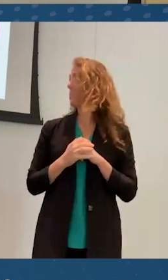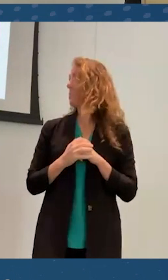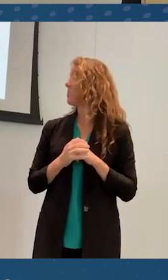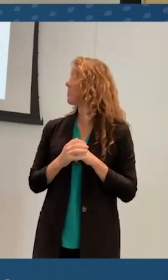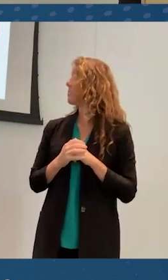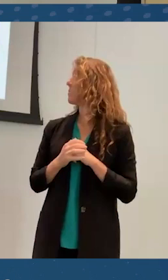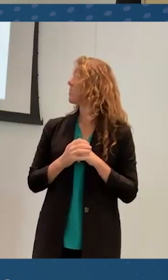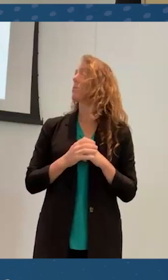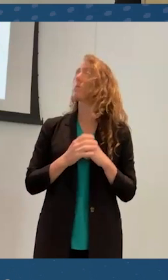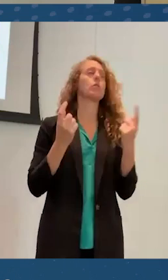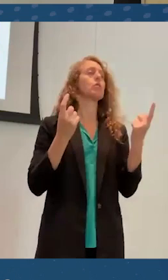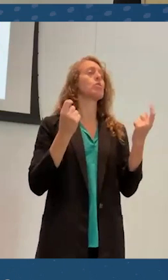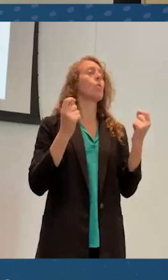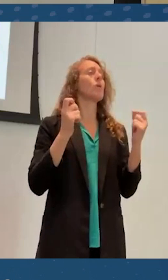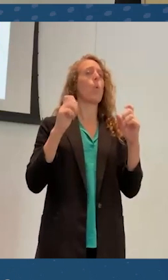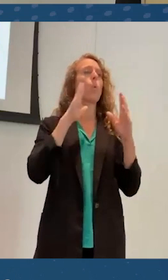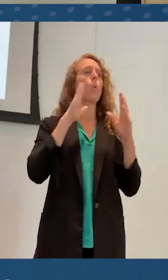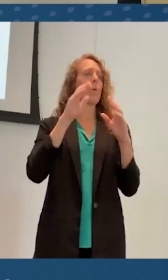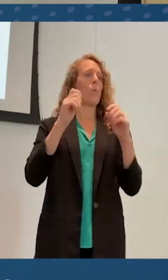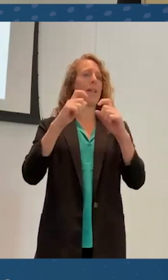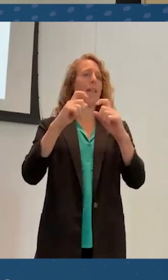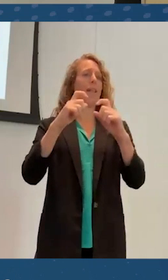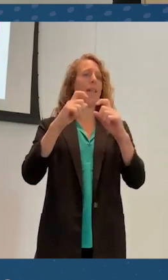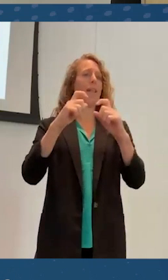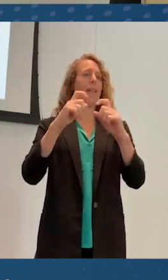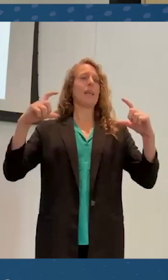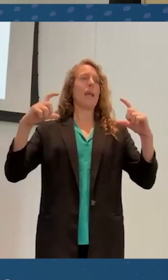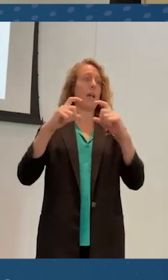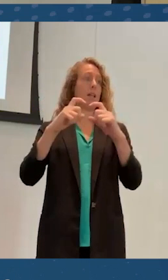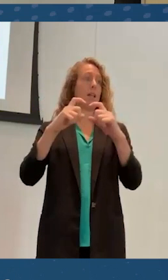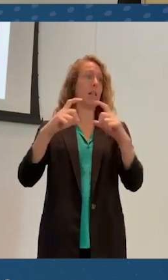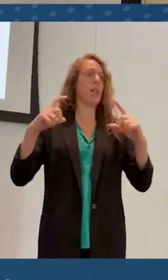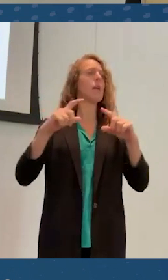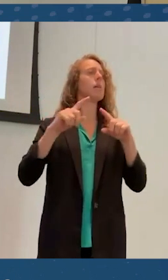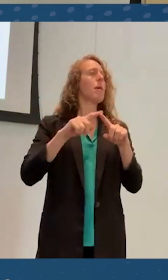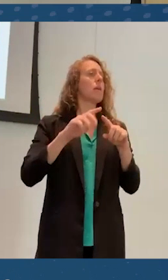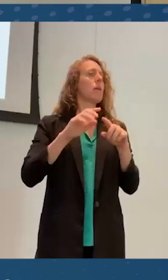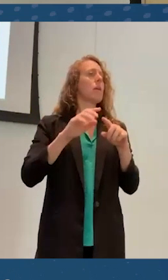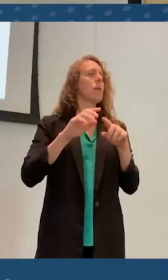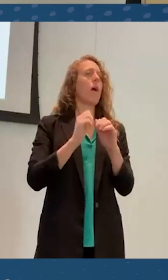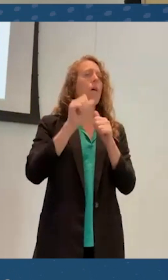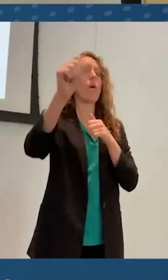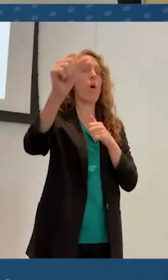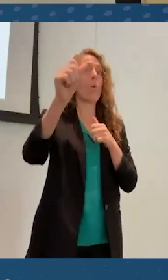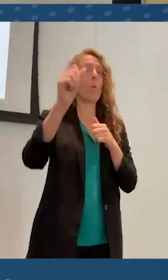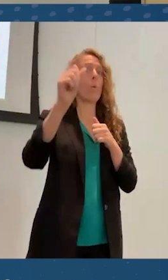subtitles based on how far away the text is from the user. The further away the user is, the larger